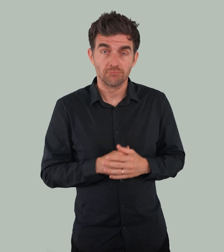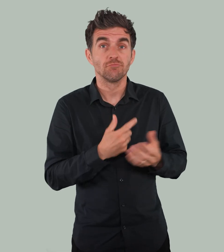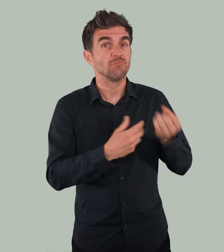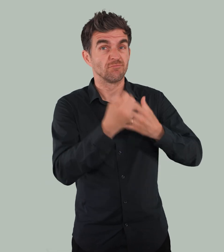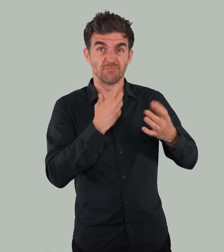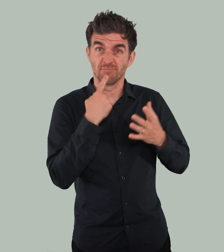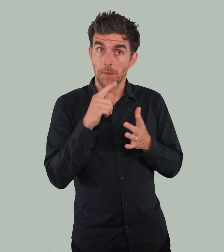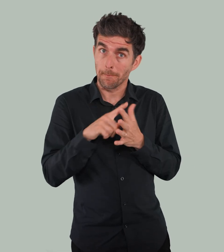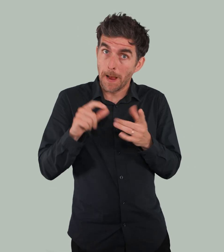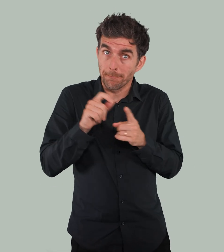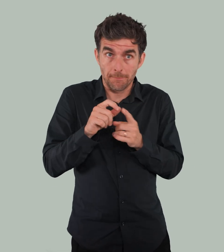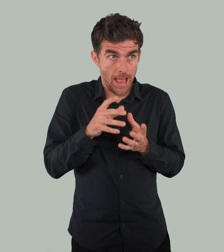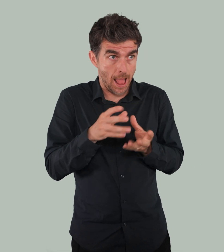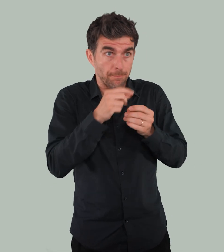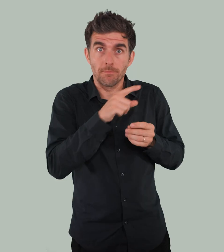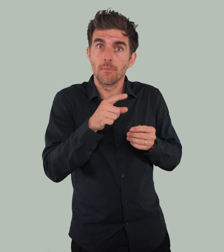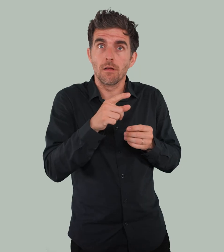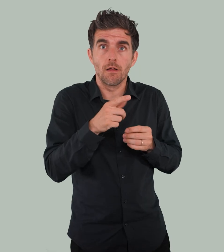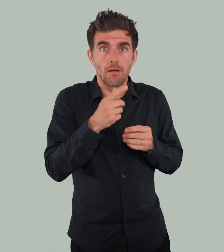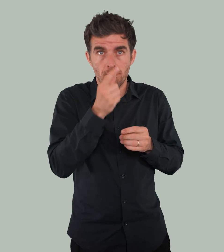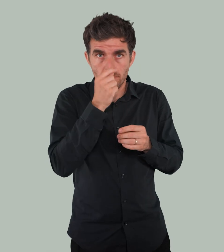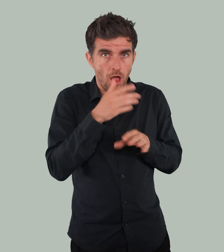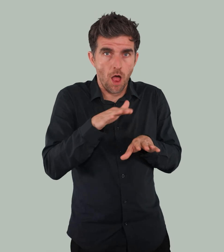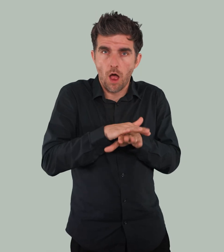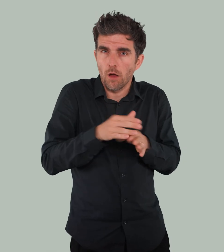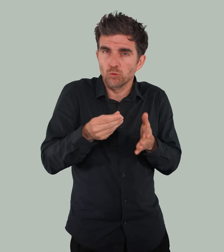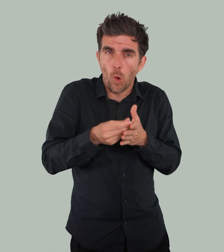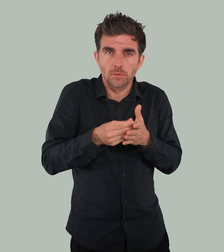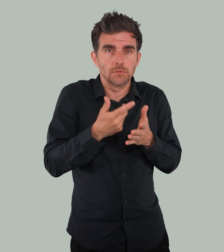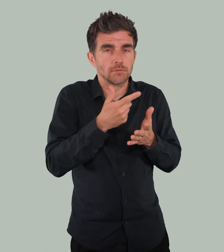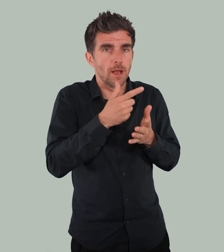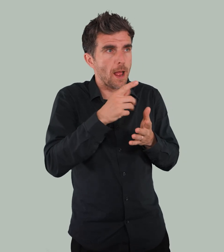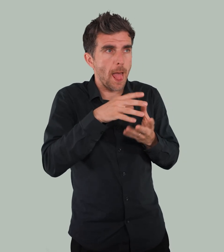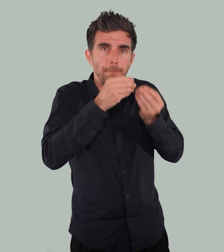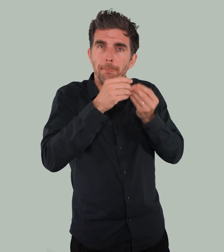Respondents report that PIP helps to cover additional costs that enable them to